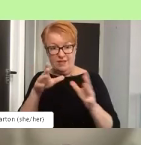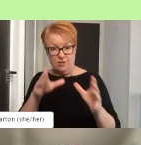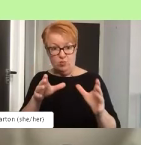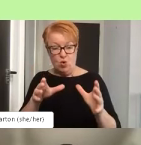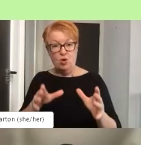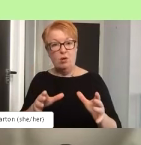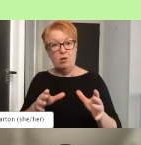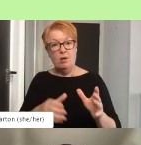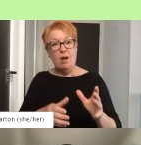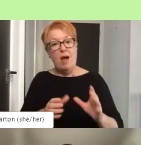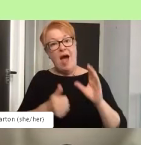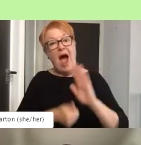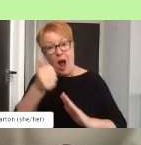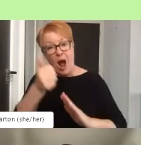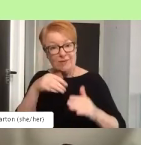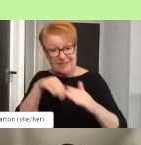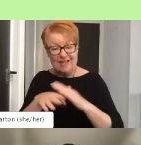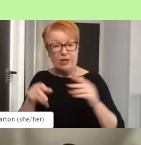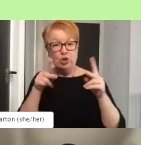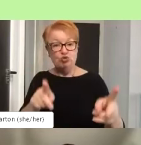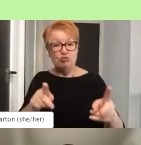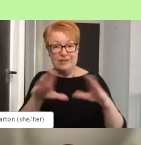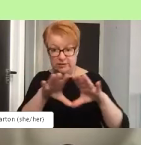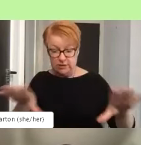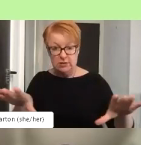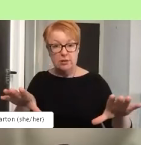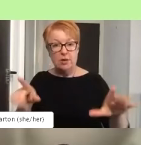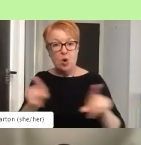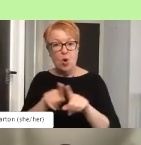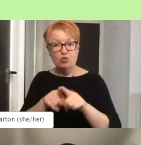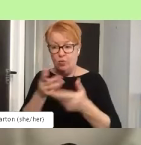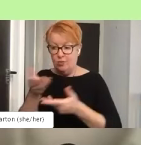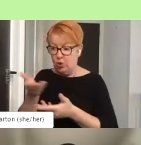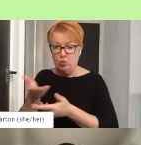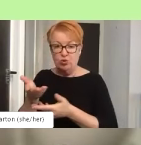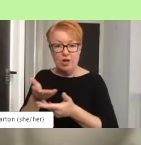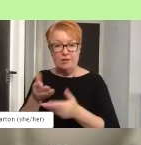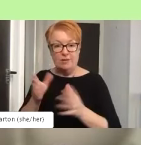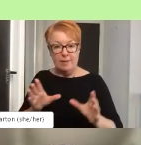and they need to also discuss the need to negotiate to loan back to original works with it.